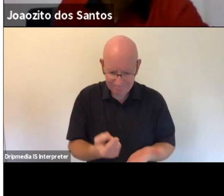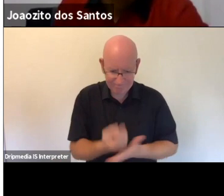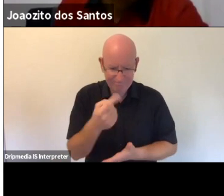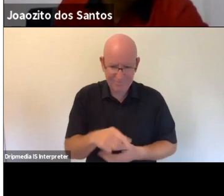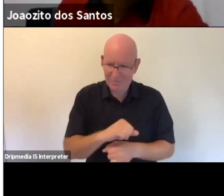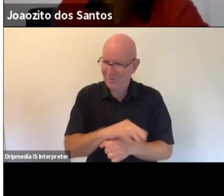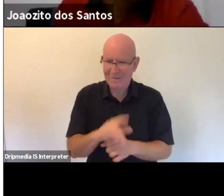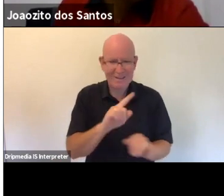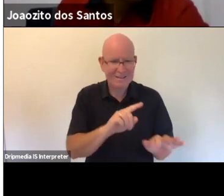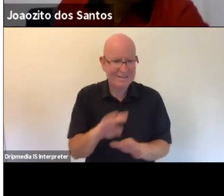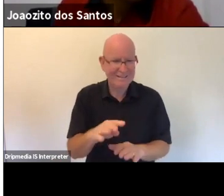and also hand…